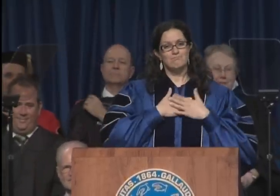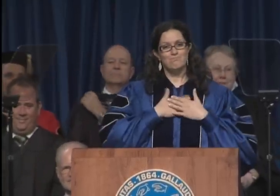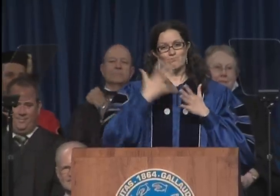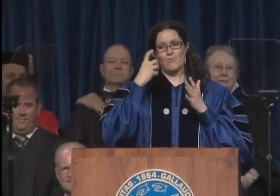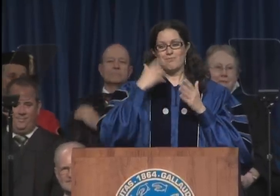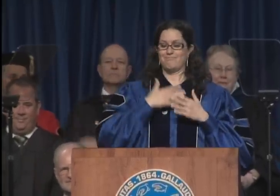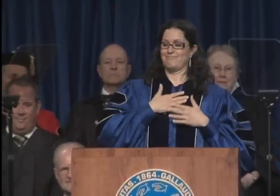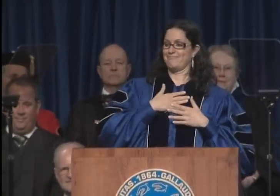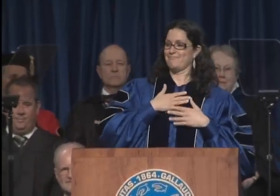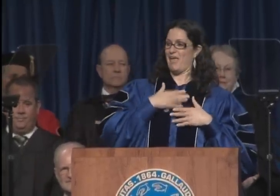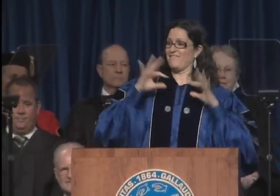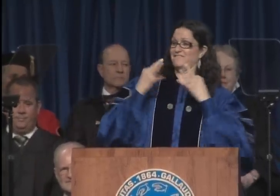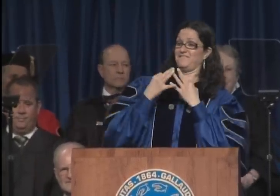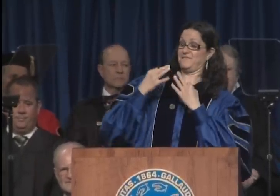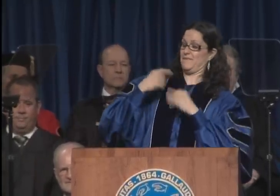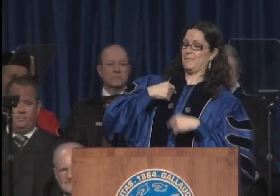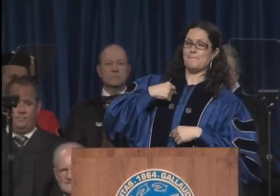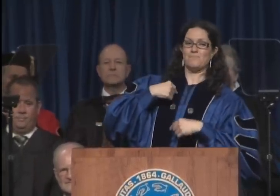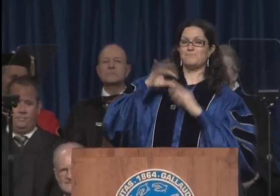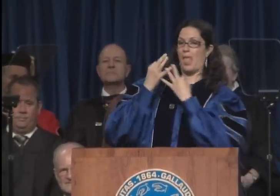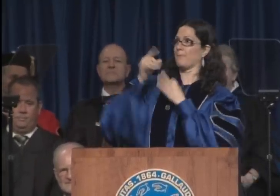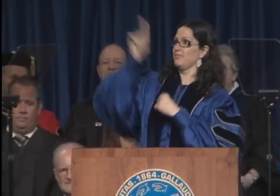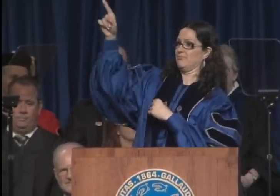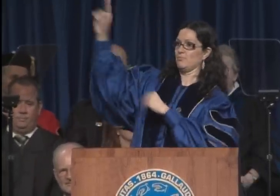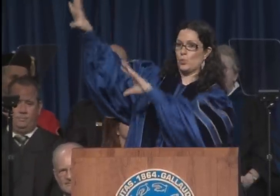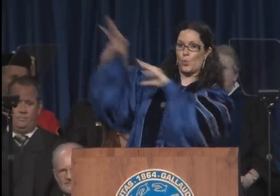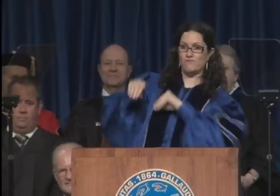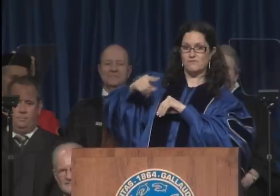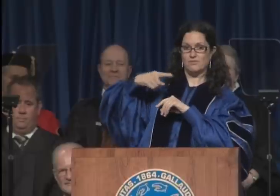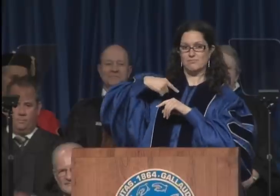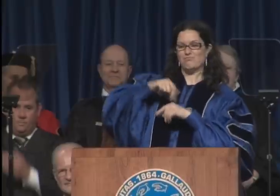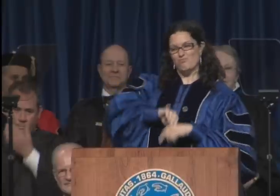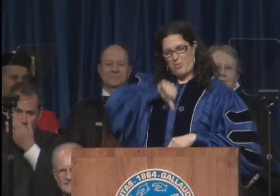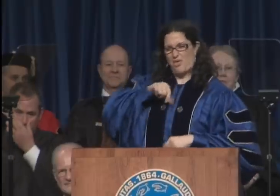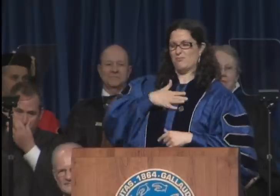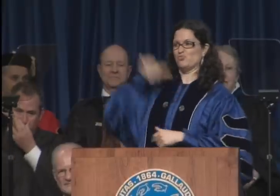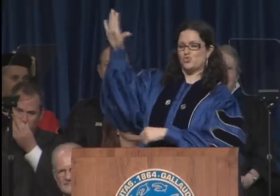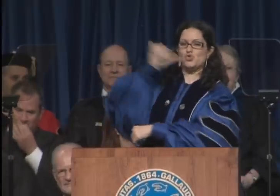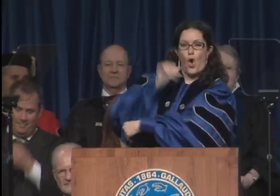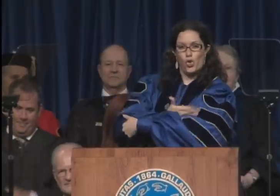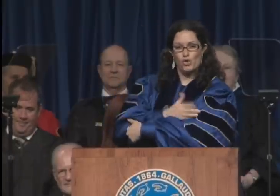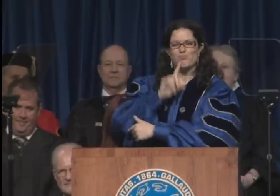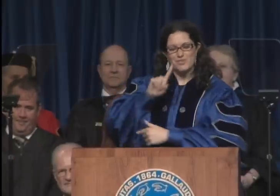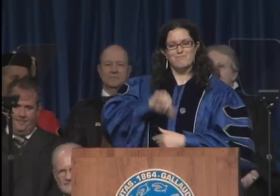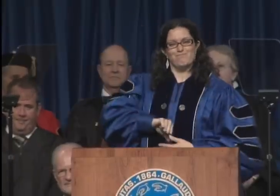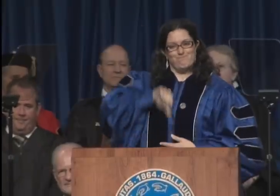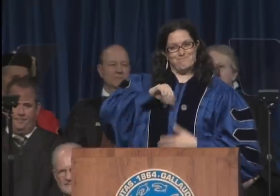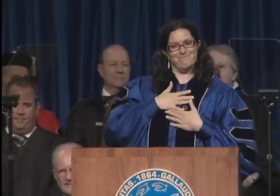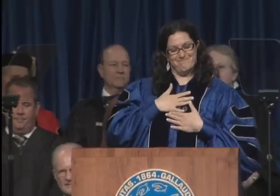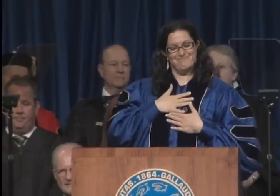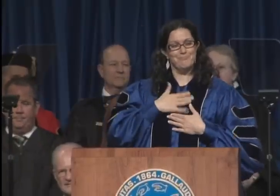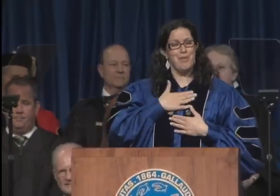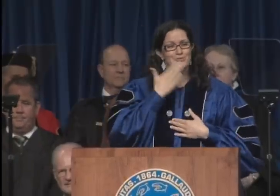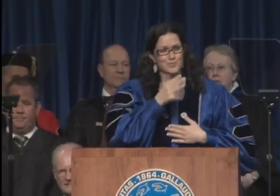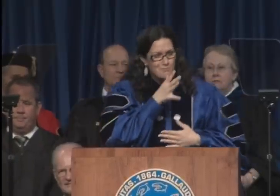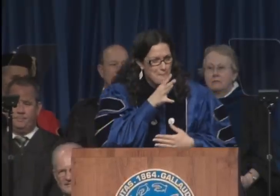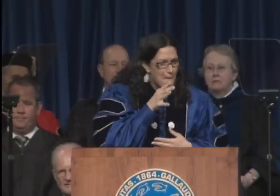out of the smallest department on campus. Most importantly, I am a proud daughter of Italian immigrants,